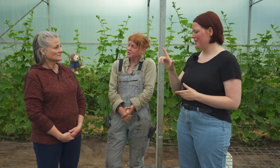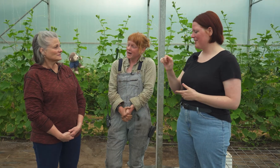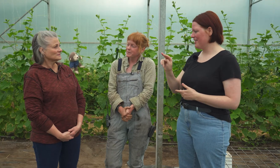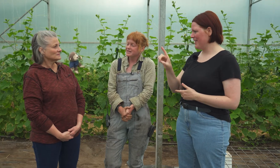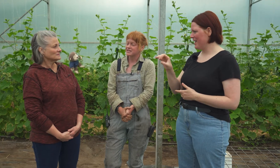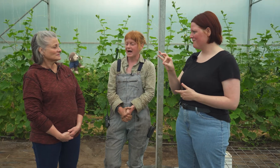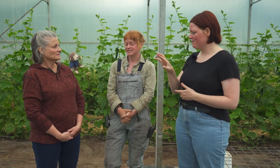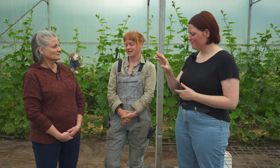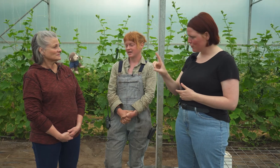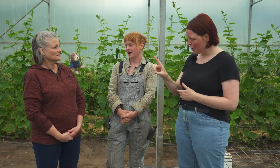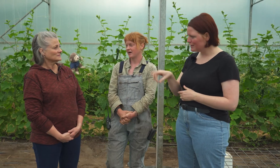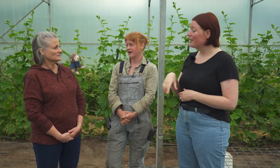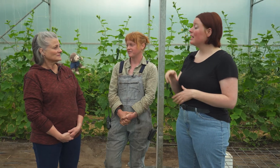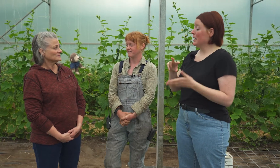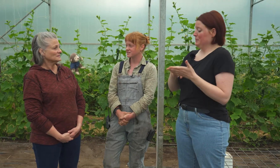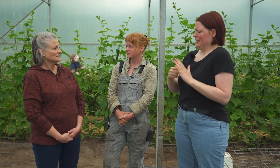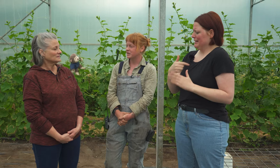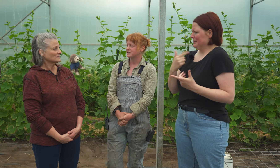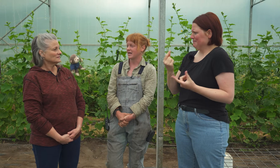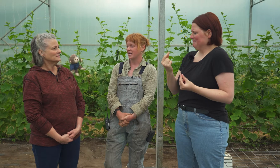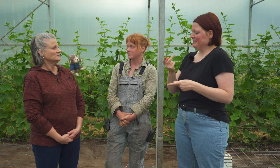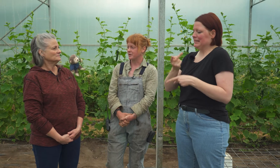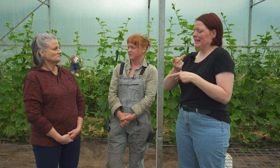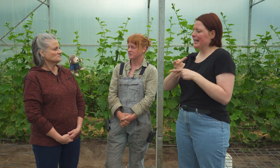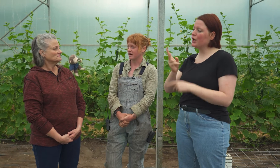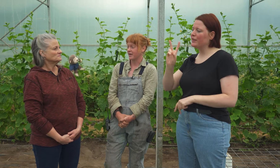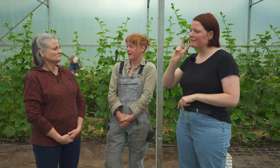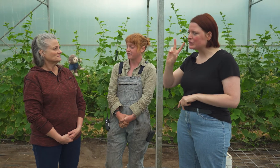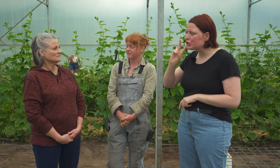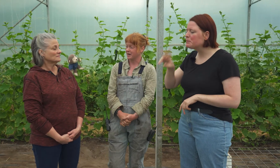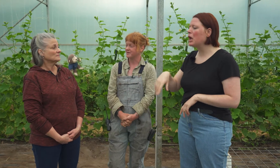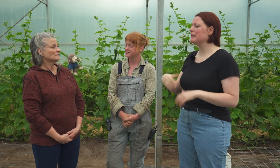So that means that I take care of the vegetables and animals that are at the farm.